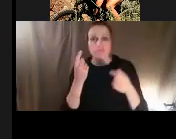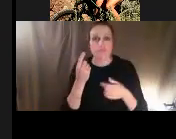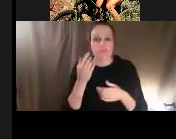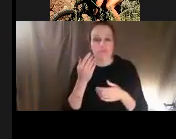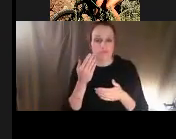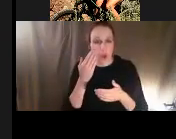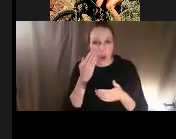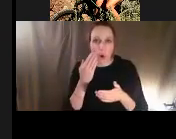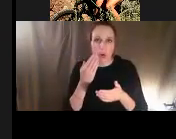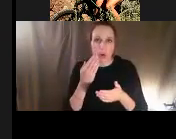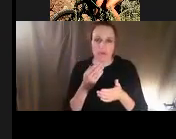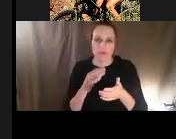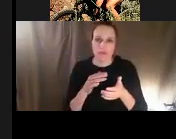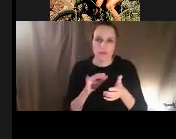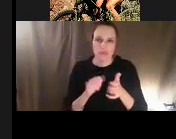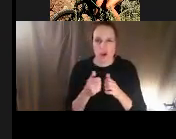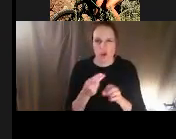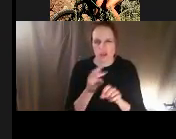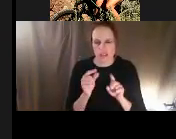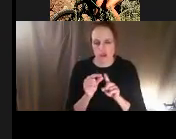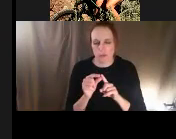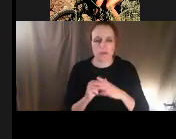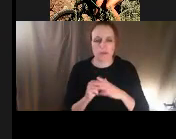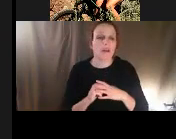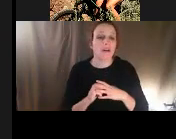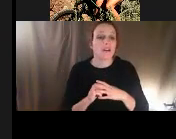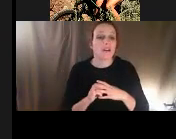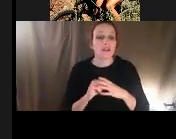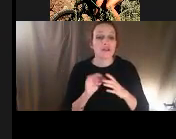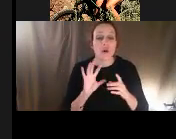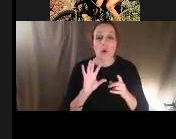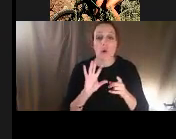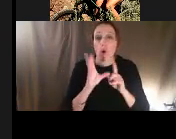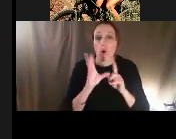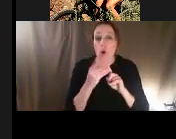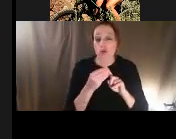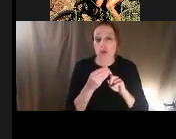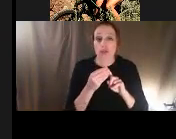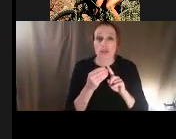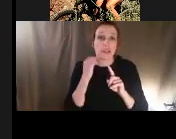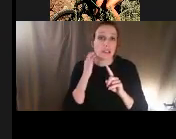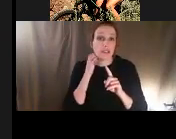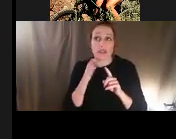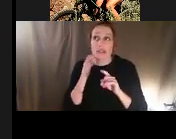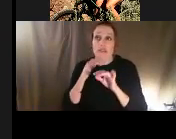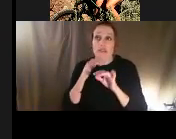all the other topics. Culture is that integrated system and it's really that learned behavior that members gain